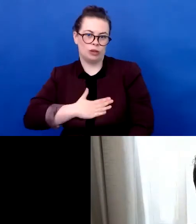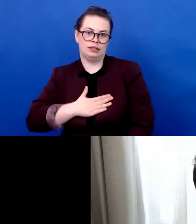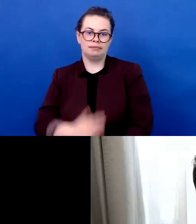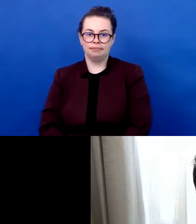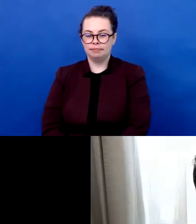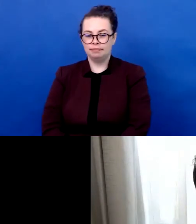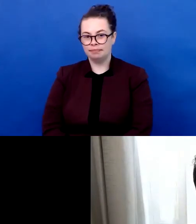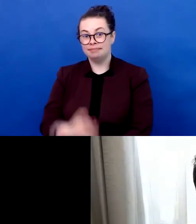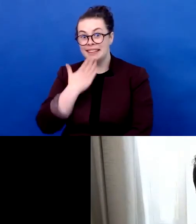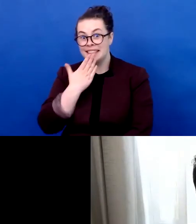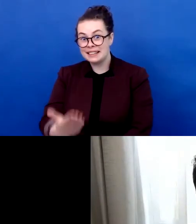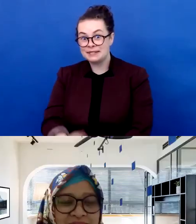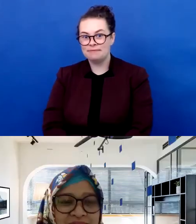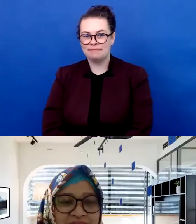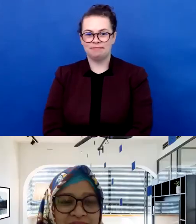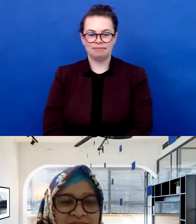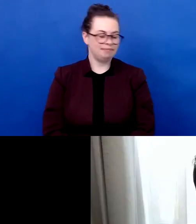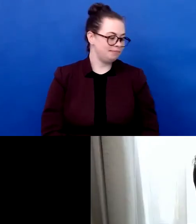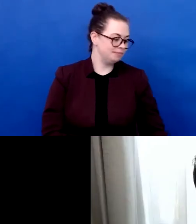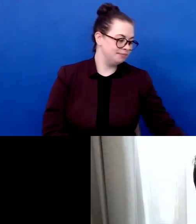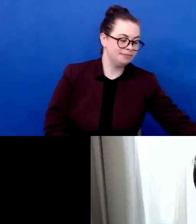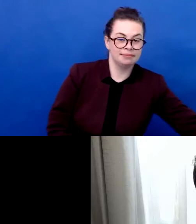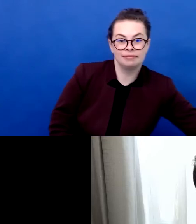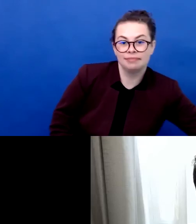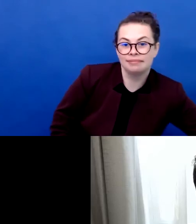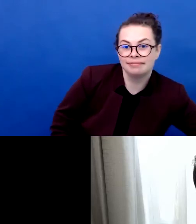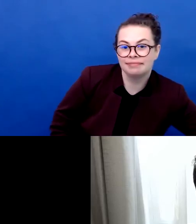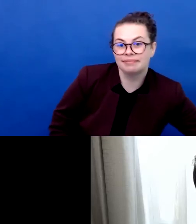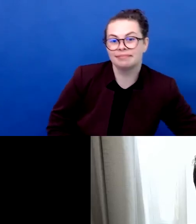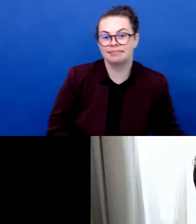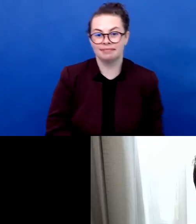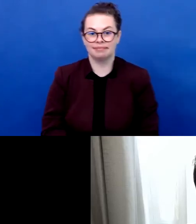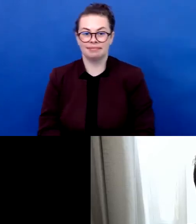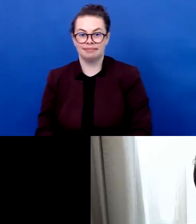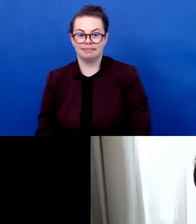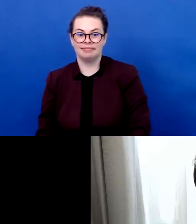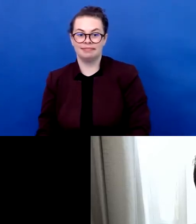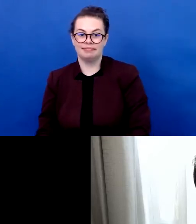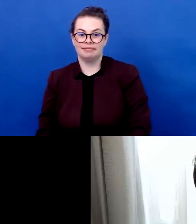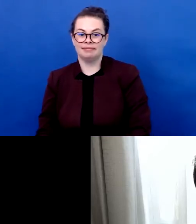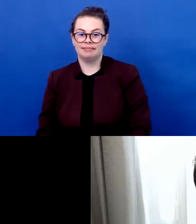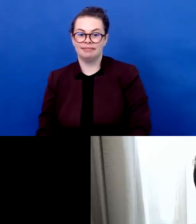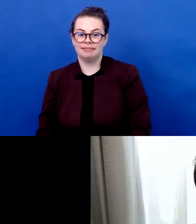thank you uh we thank you very much uh all of the panelists they are amazing they they